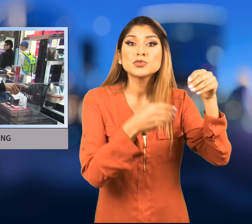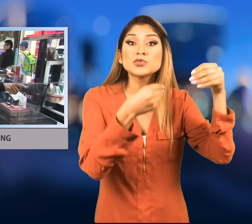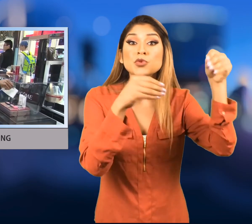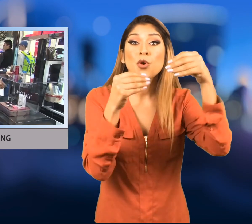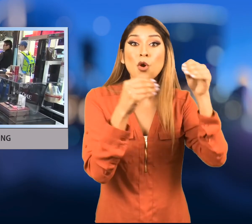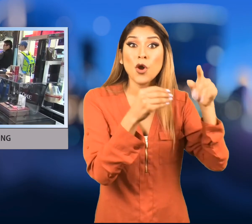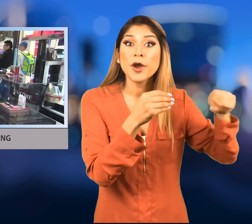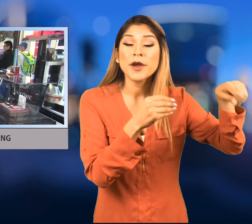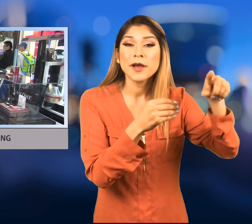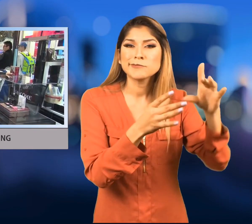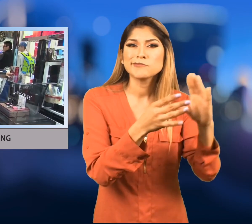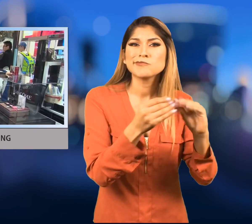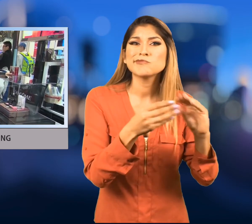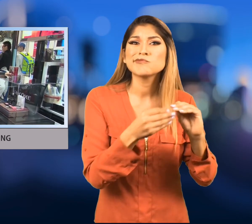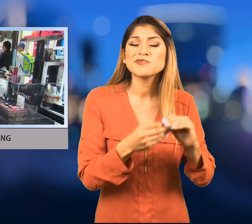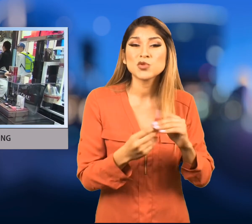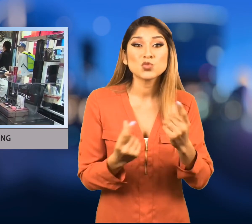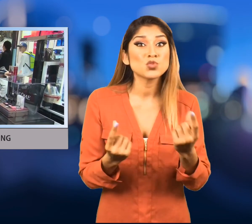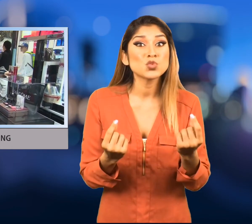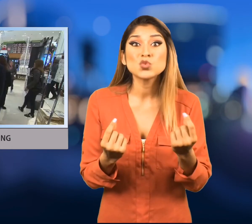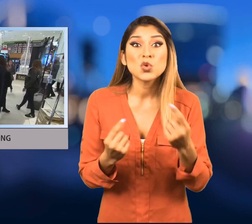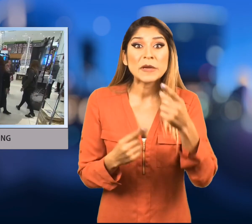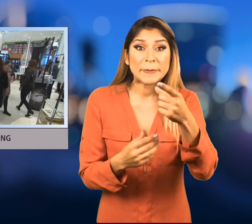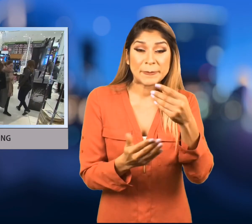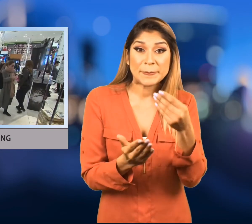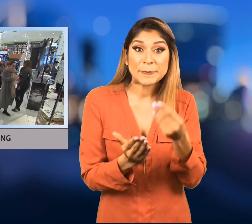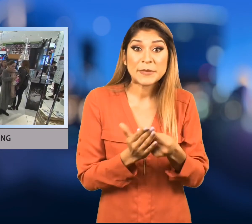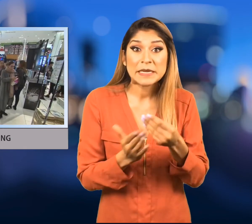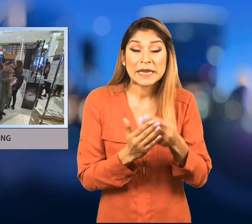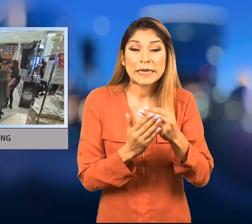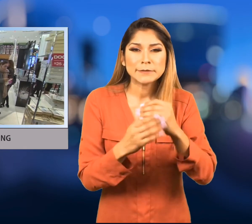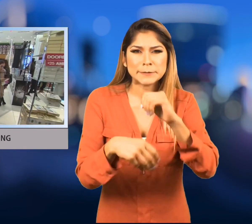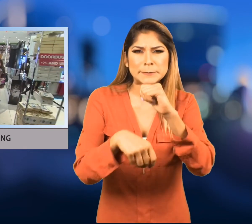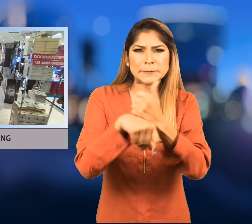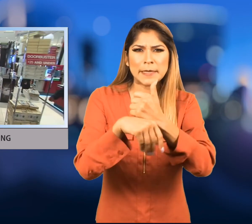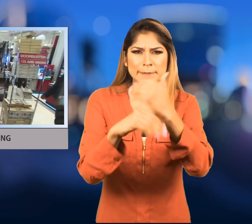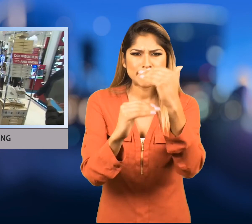say the best thing to do is to set a budget,